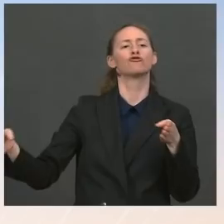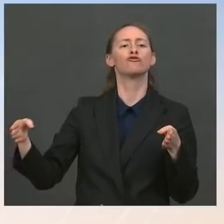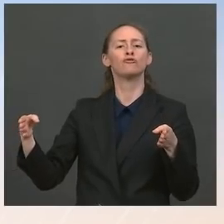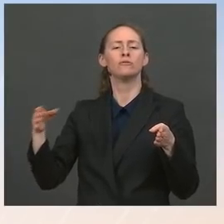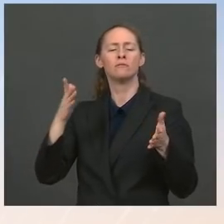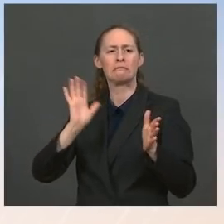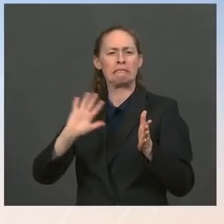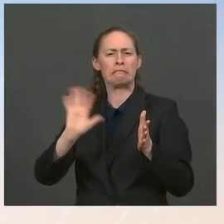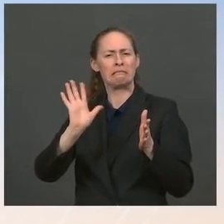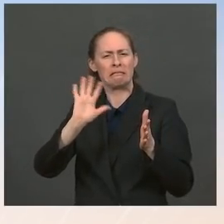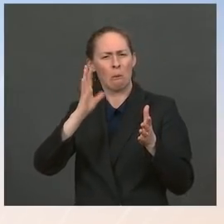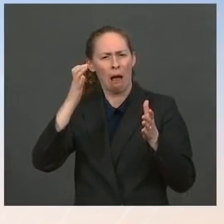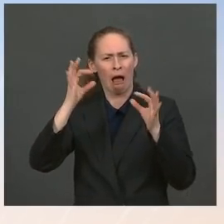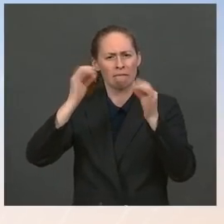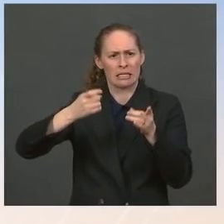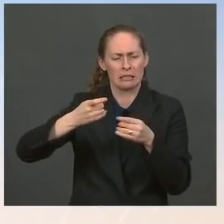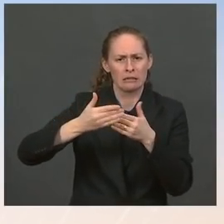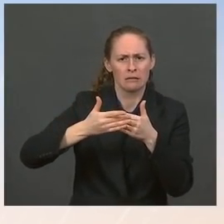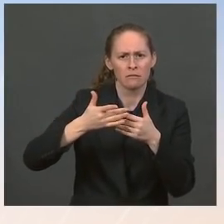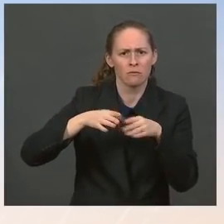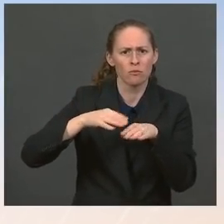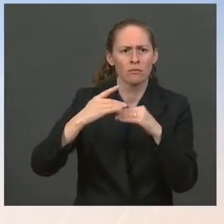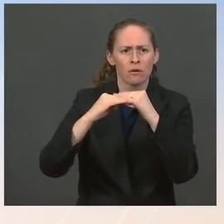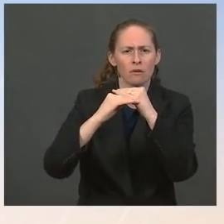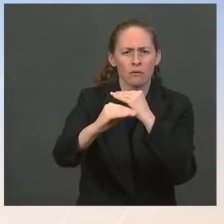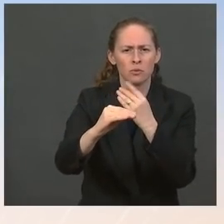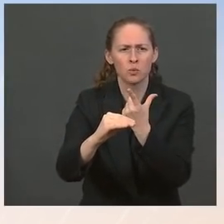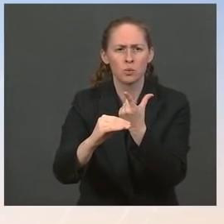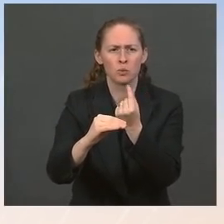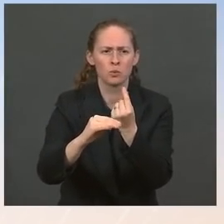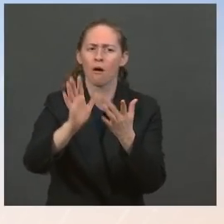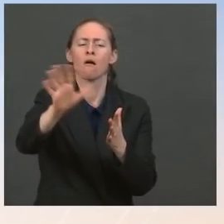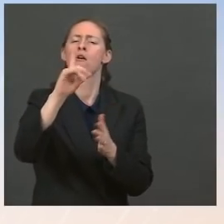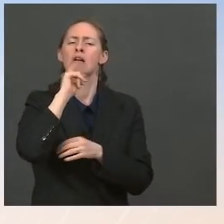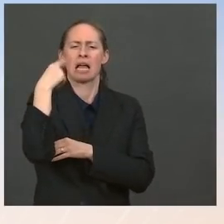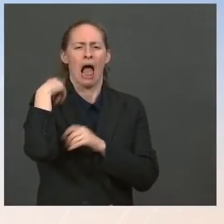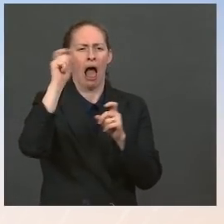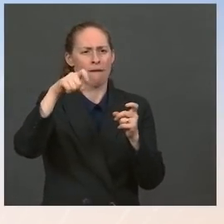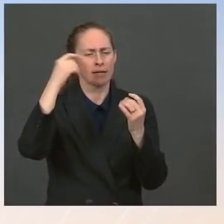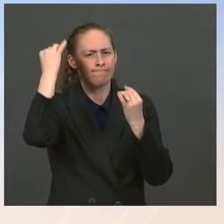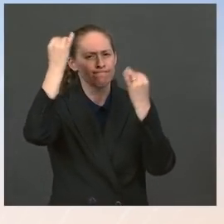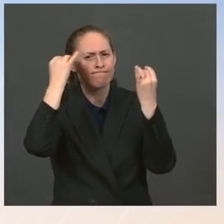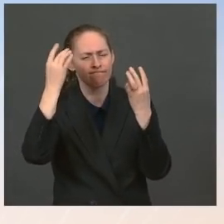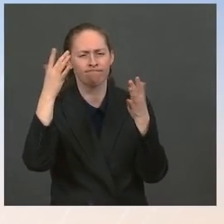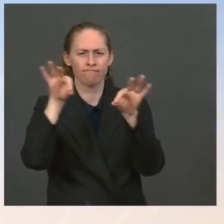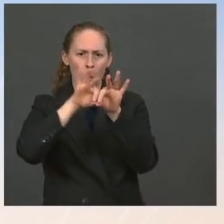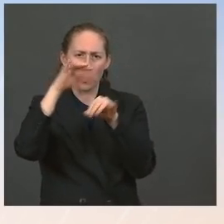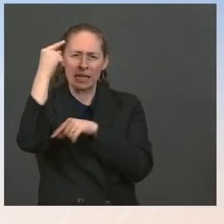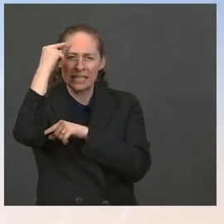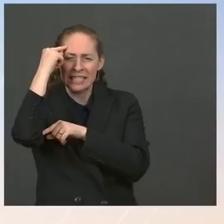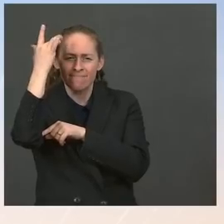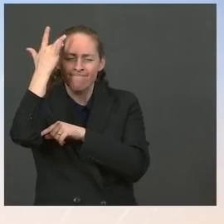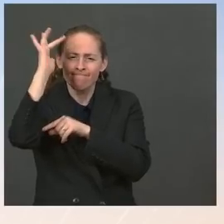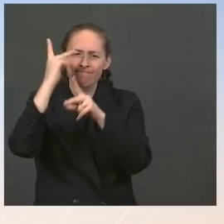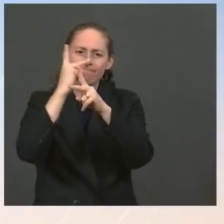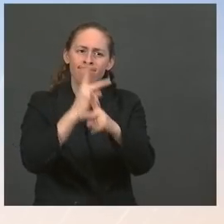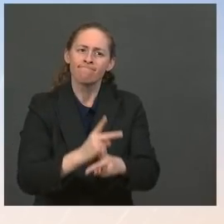this is about being smarter in terms of how people move around. Now, you know, the best way to allow people to move in ways